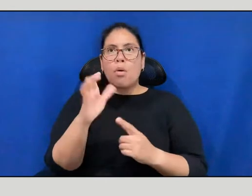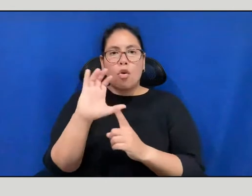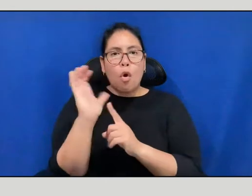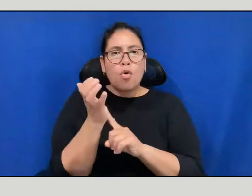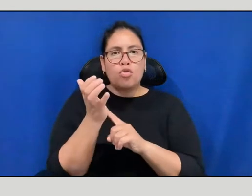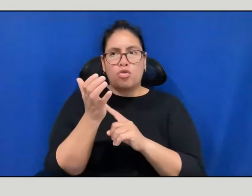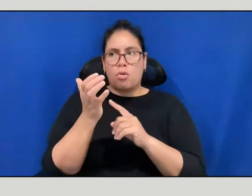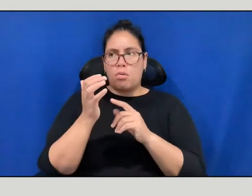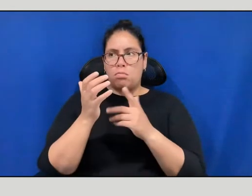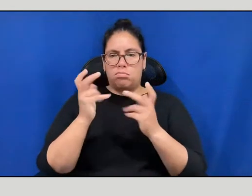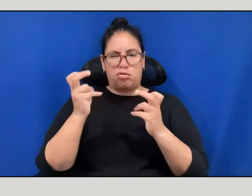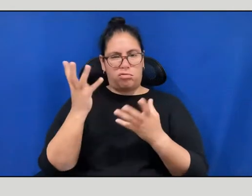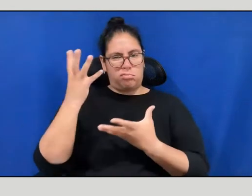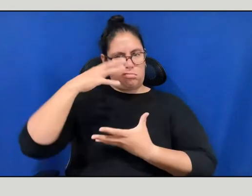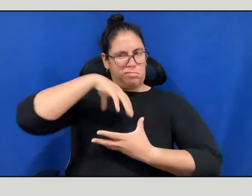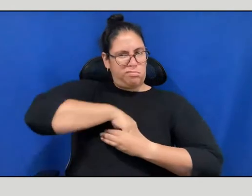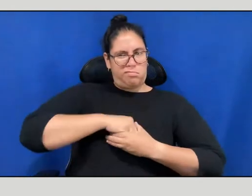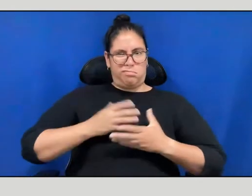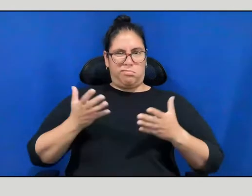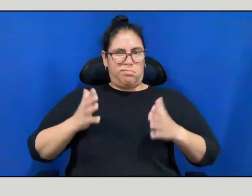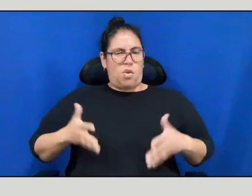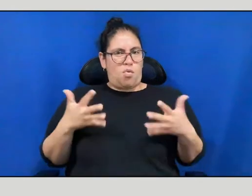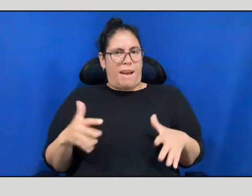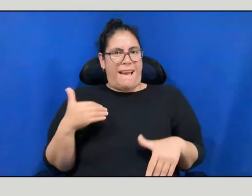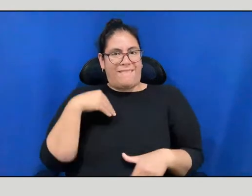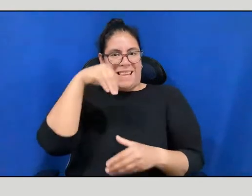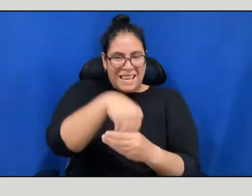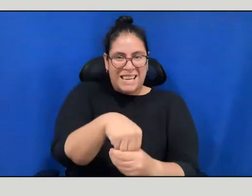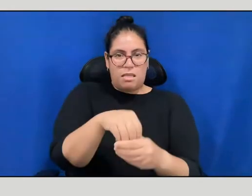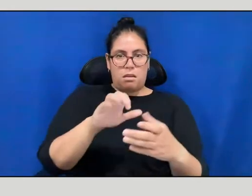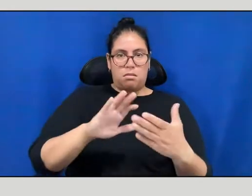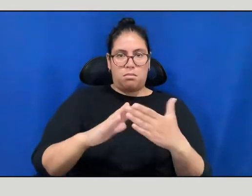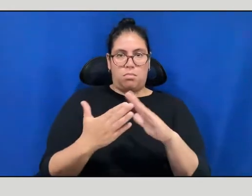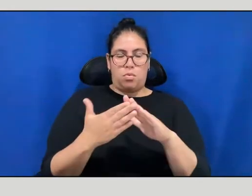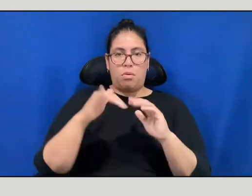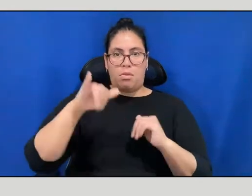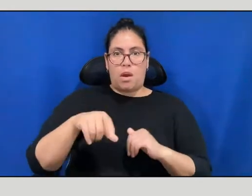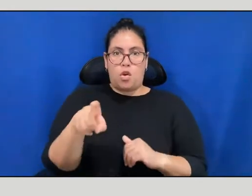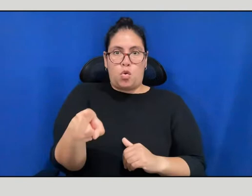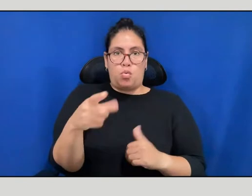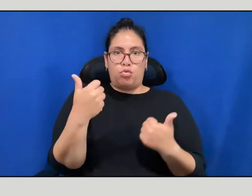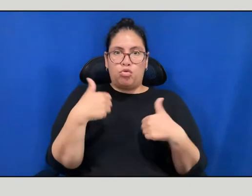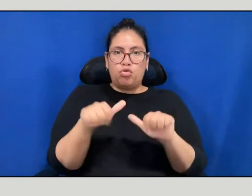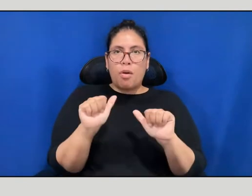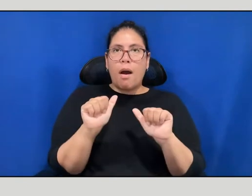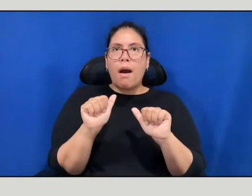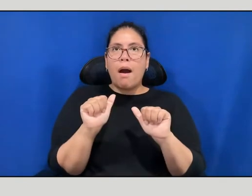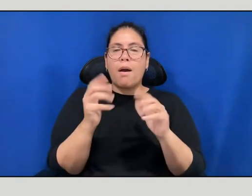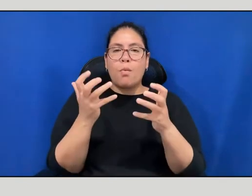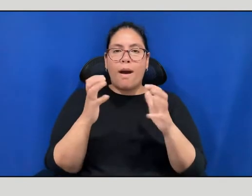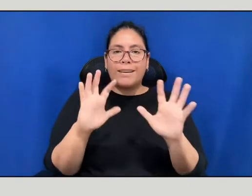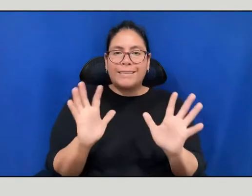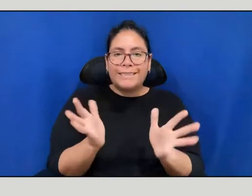in the community that you were trying to nourish as it reflected the way that you grew up.